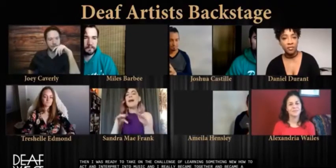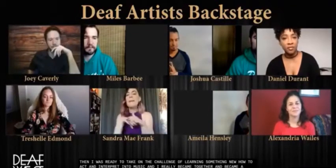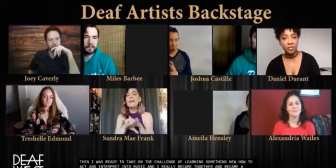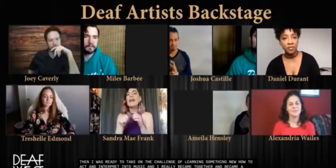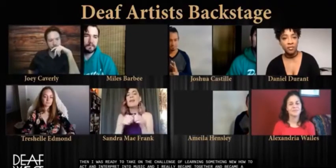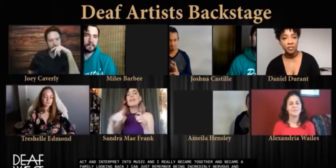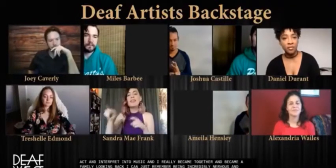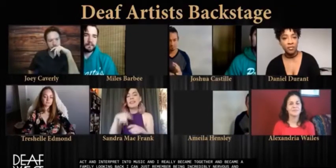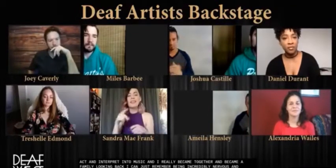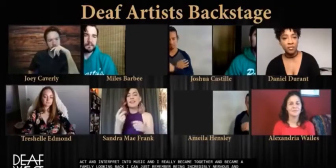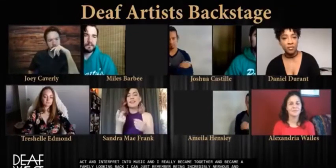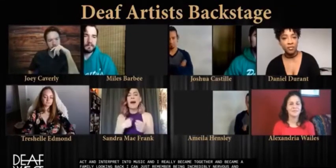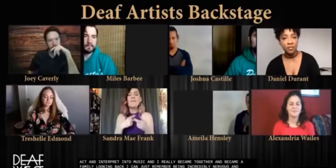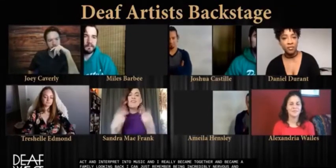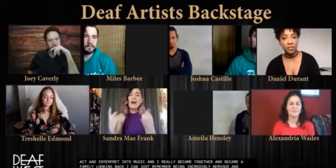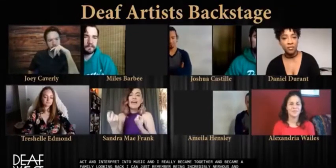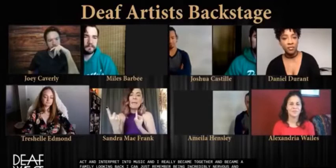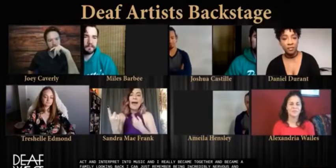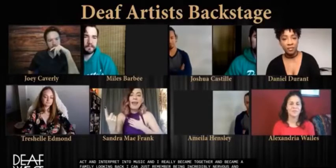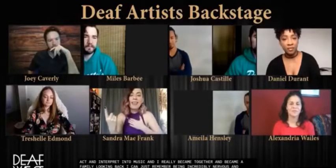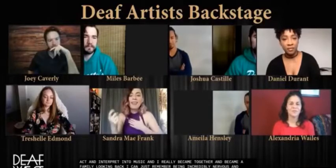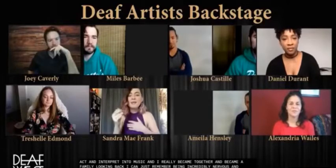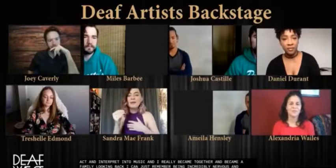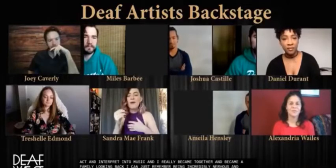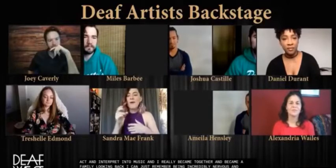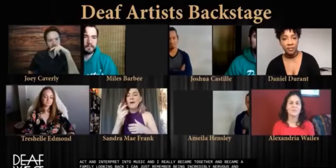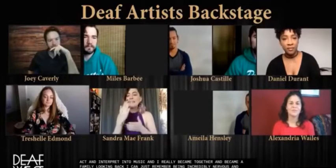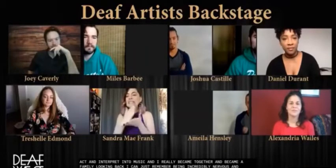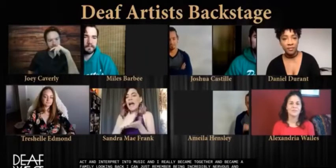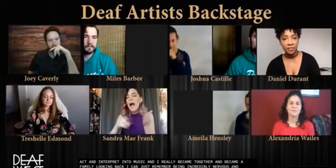difficult place but coming into this family.